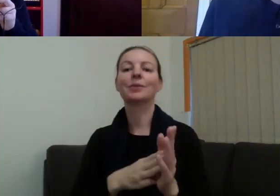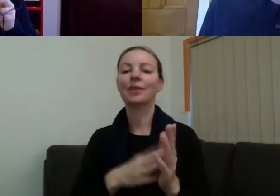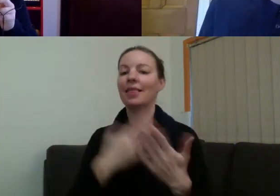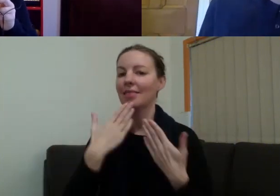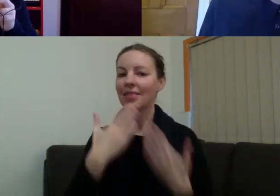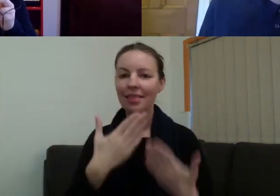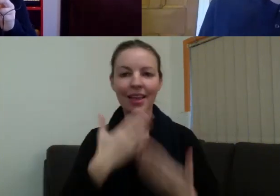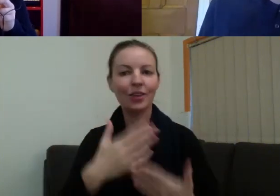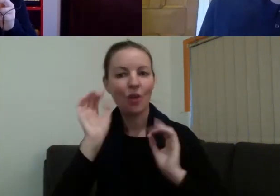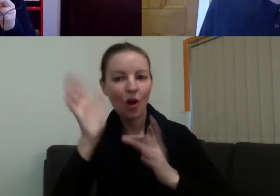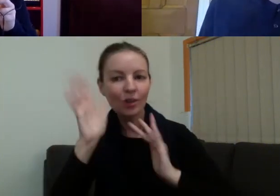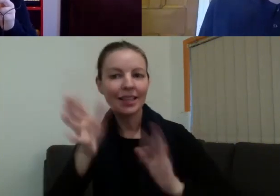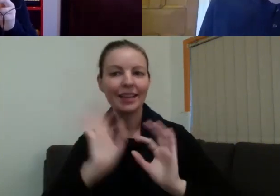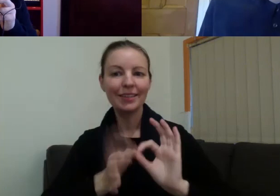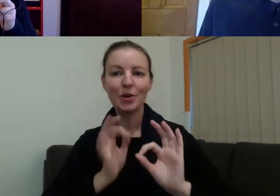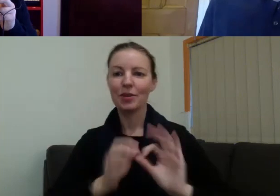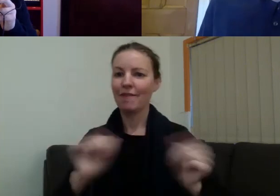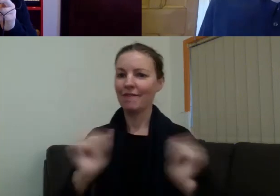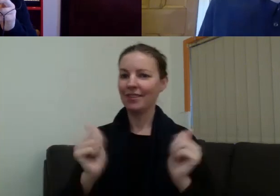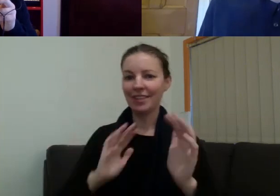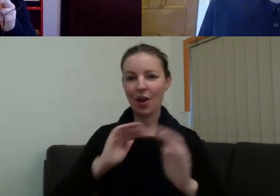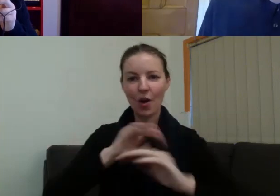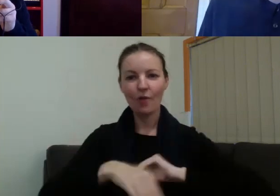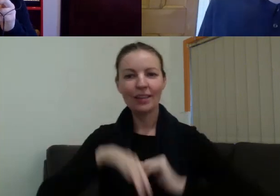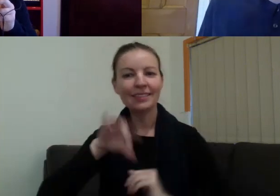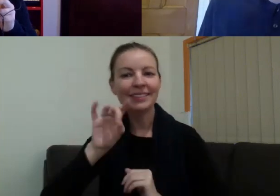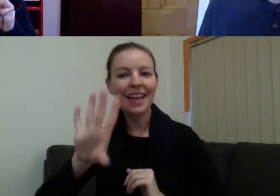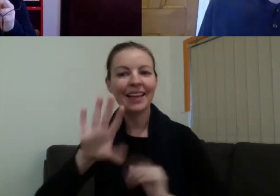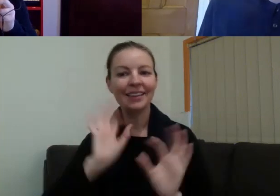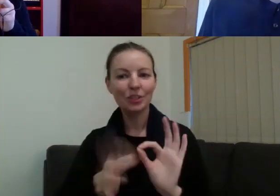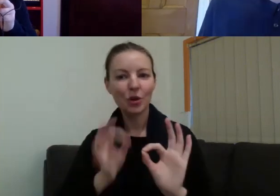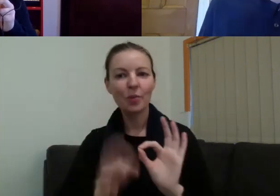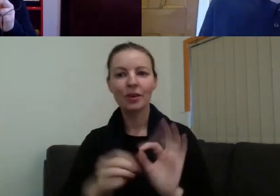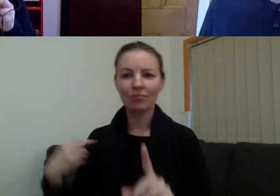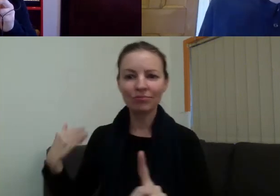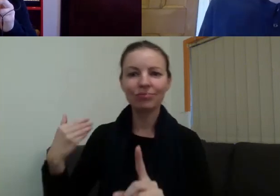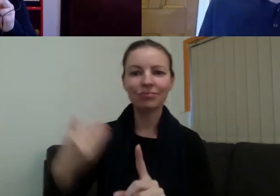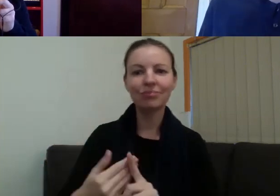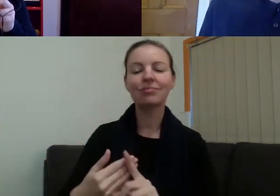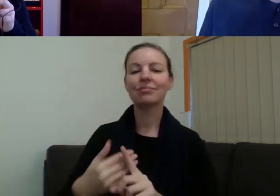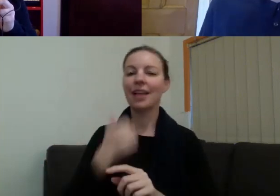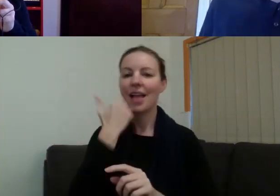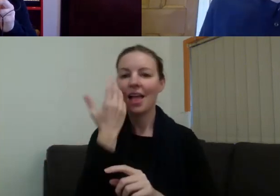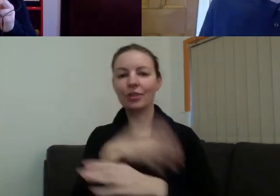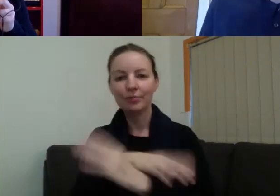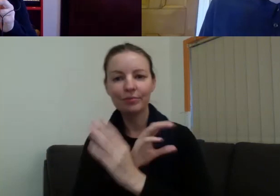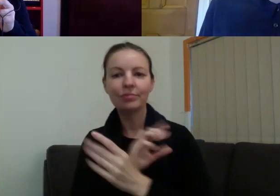I think we have had over 10 interpreters work so hard with us over all these sessions. To Red Bee Media, who has